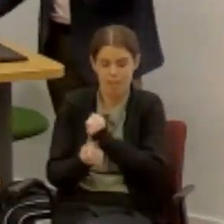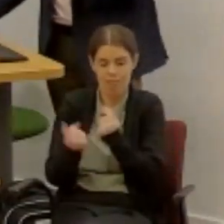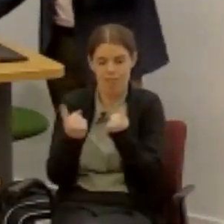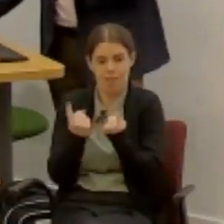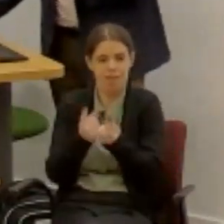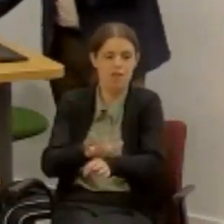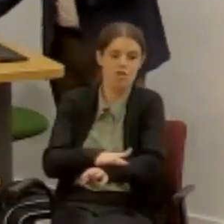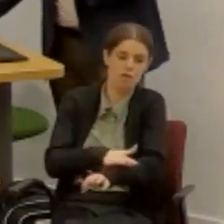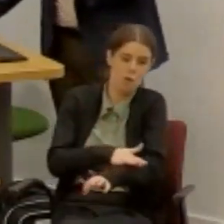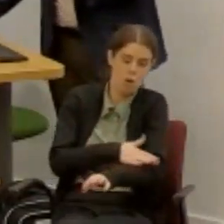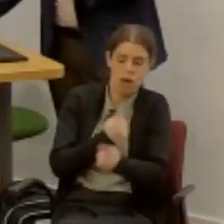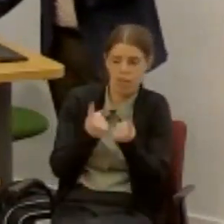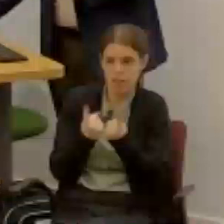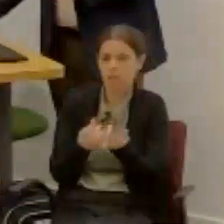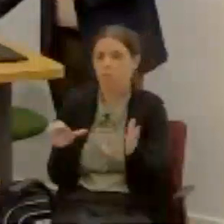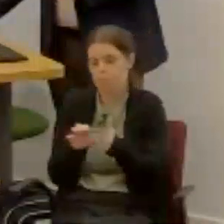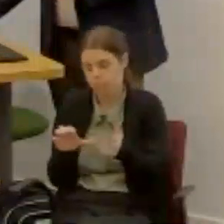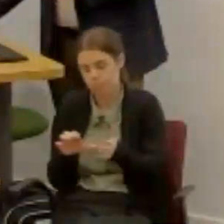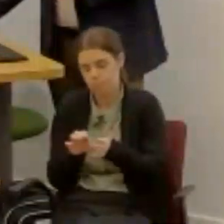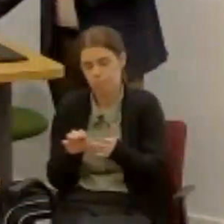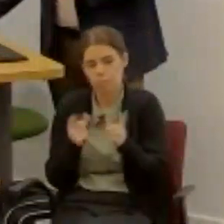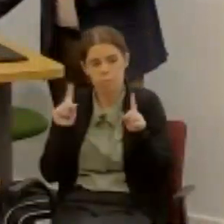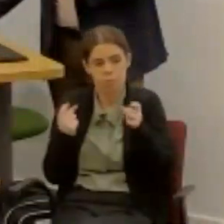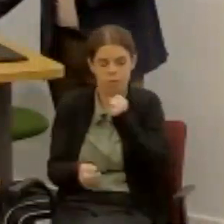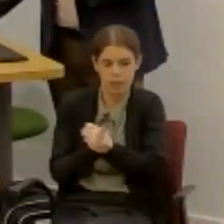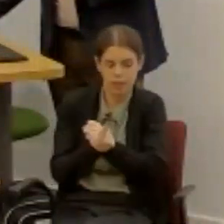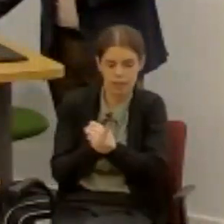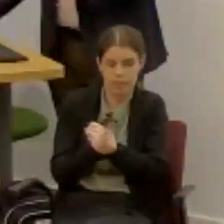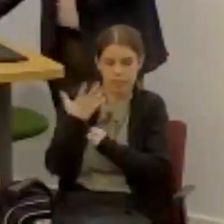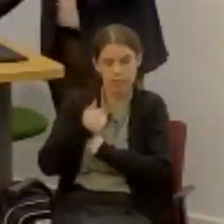Things are getting harder. So, we believe that what happens is, we accumulate pathology in our brain.